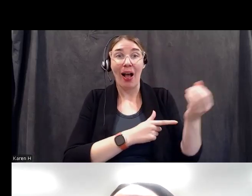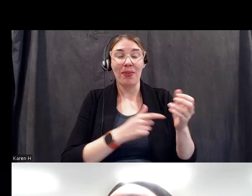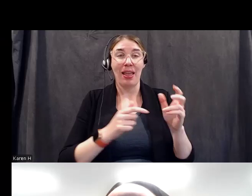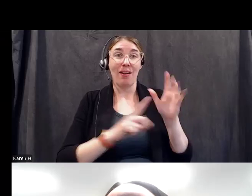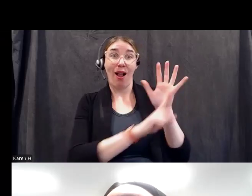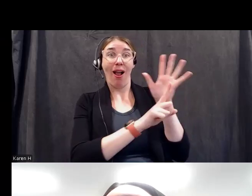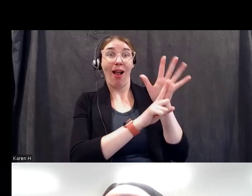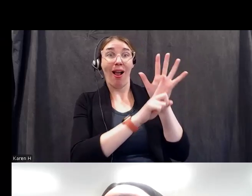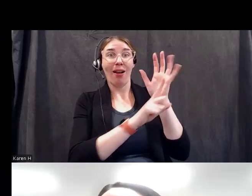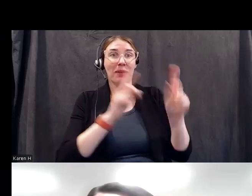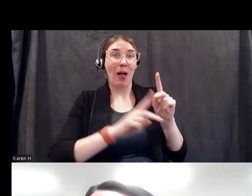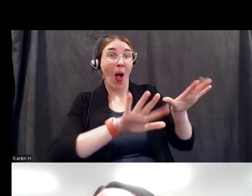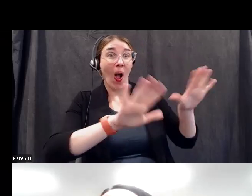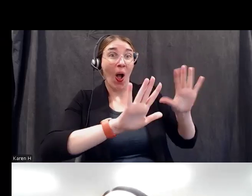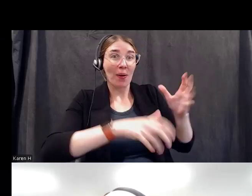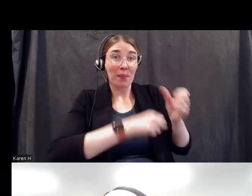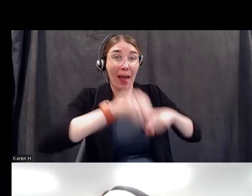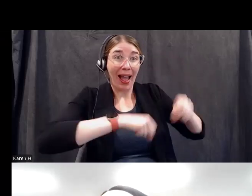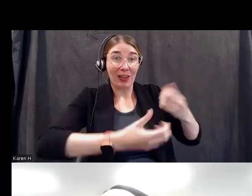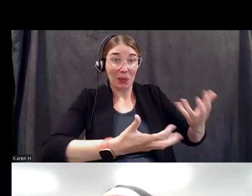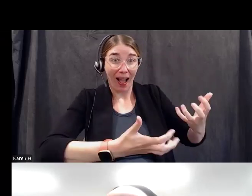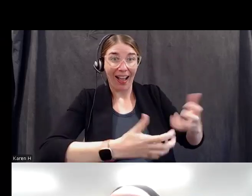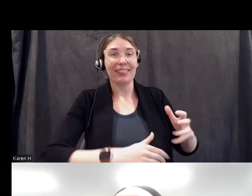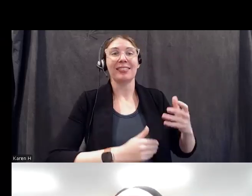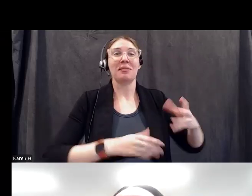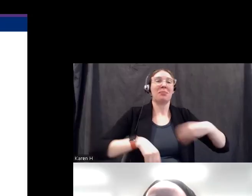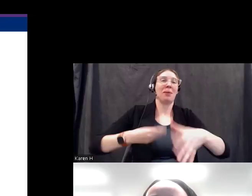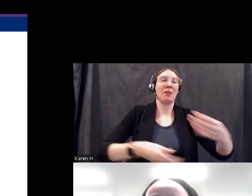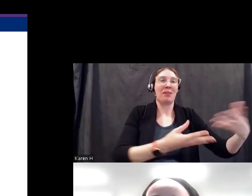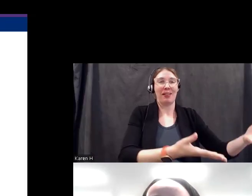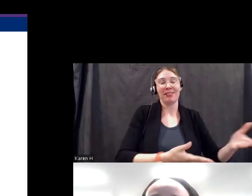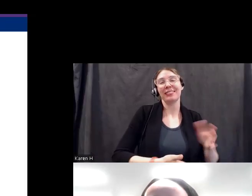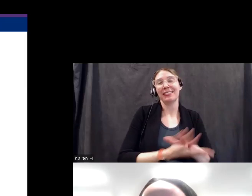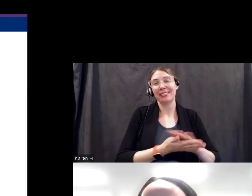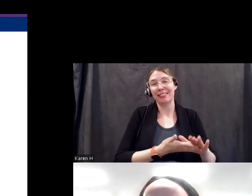So kind of incorporating into letting people know who your program is and what you're all about.